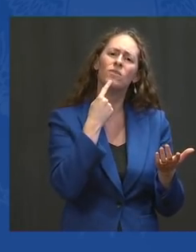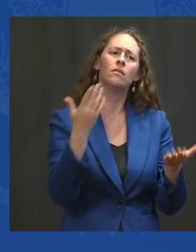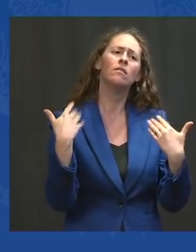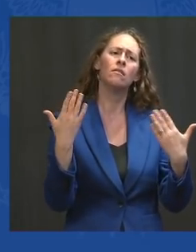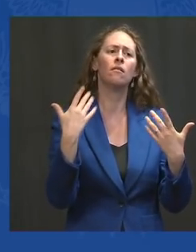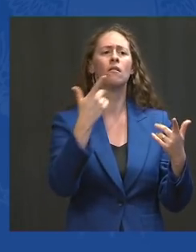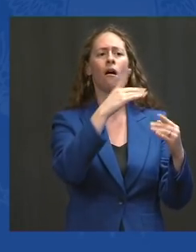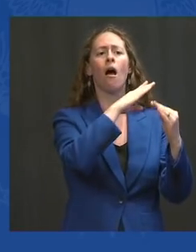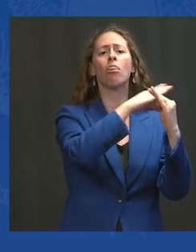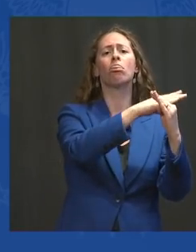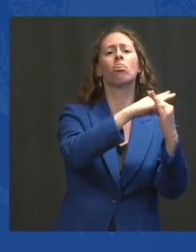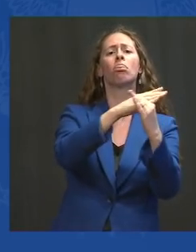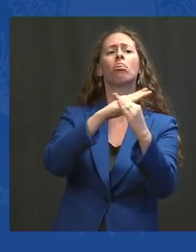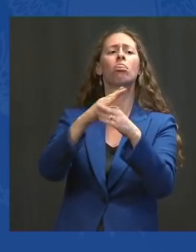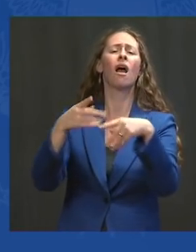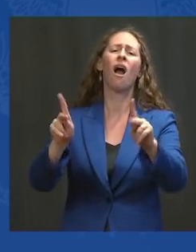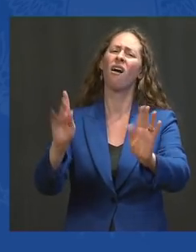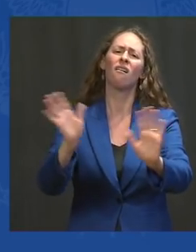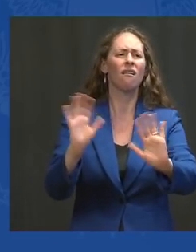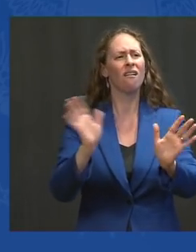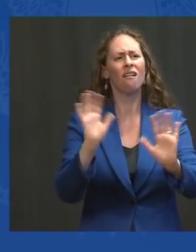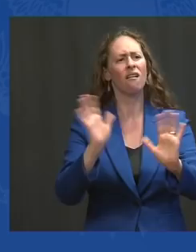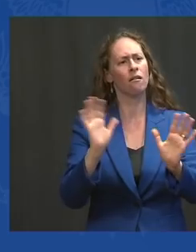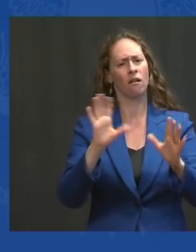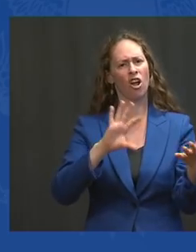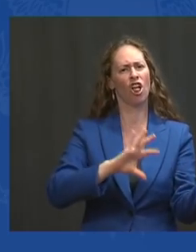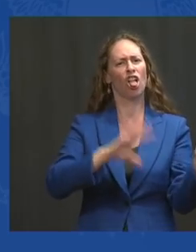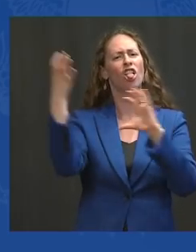to undermine our elections and the sacred right to vote.